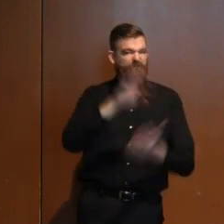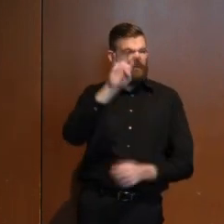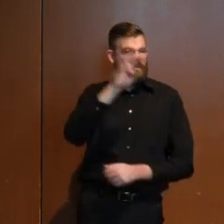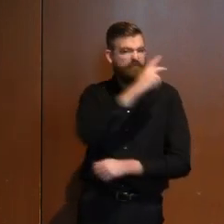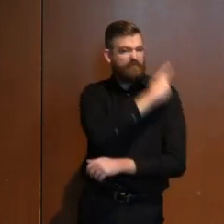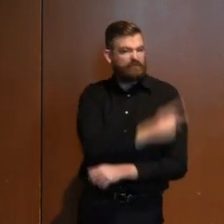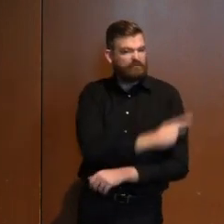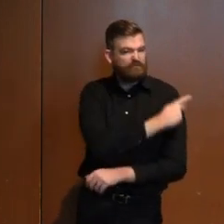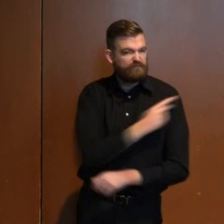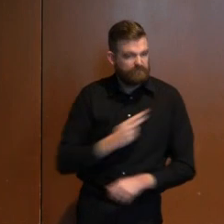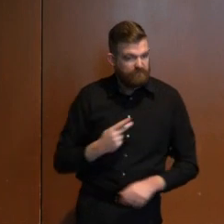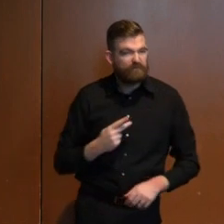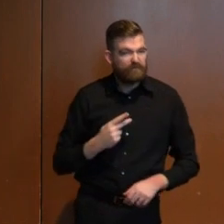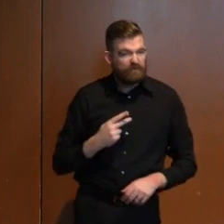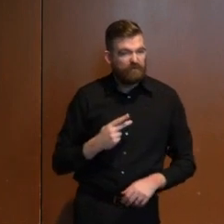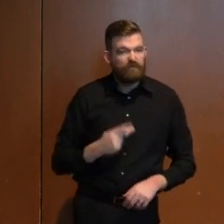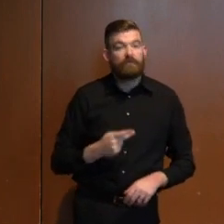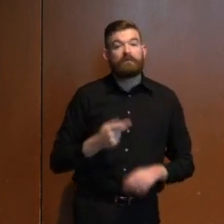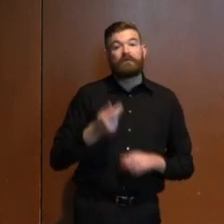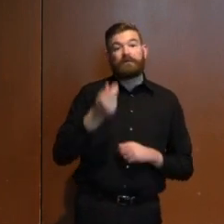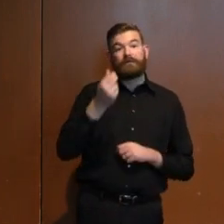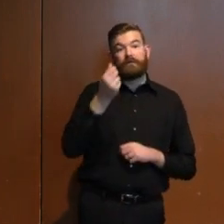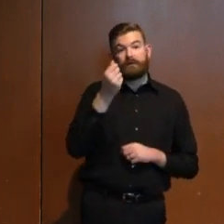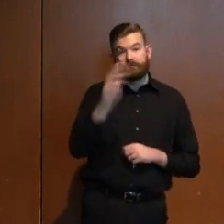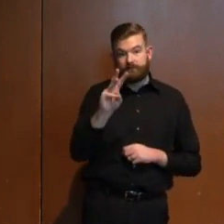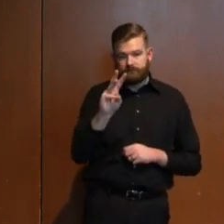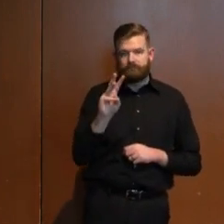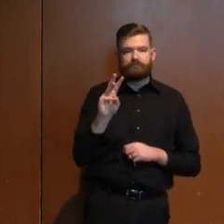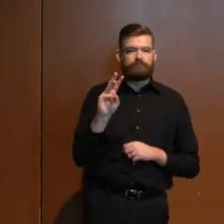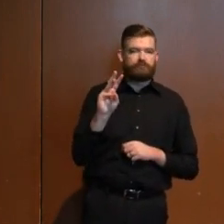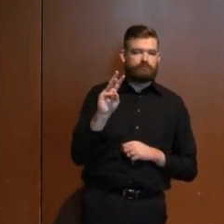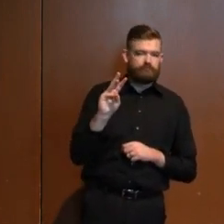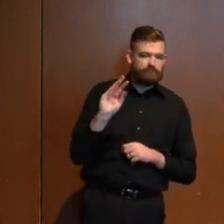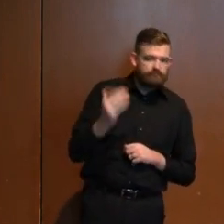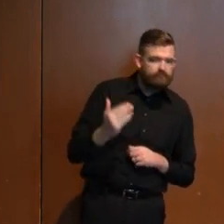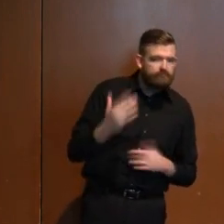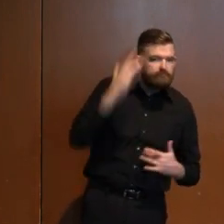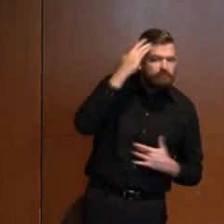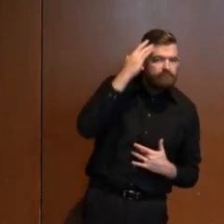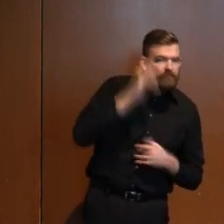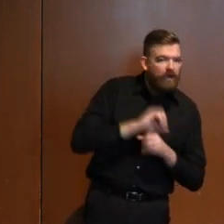WE HAVE 1,400 PATIENTS AT OUR FOUR PSYCHIATRIC FACILITIES. 16 EXHIBITED RESPIRATORY